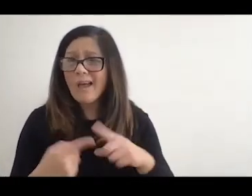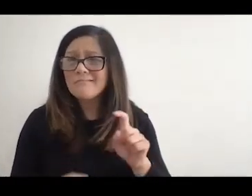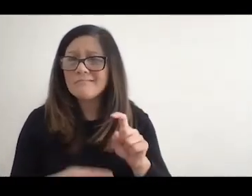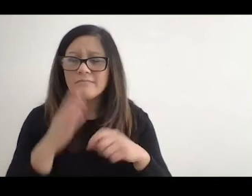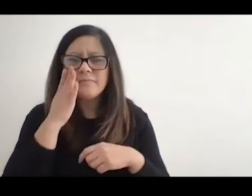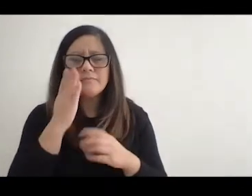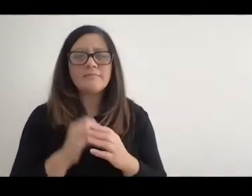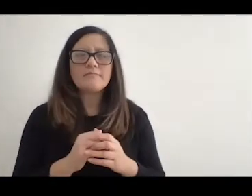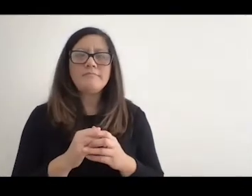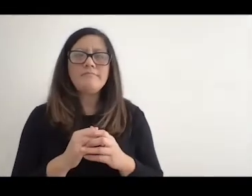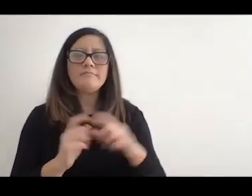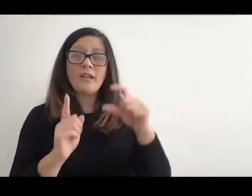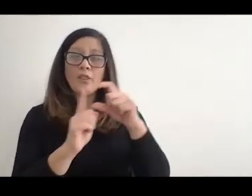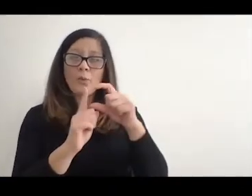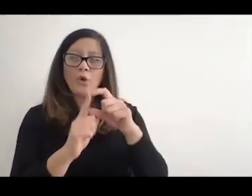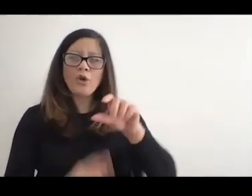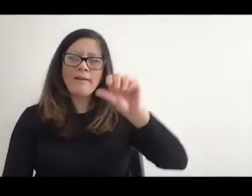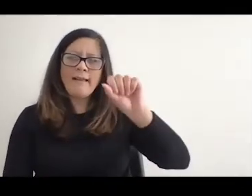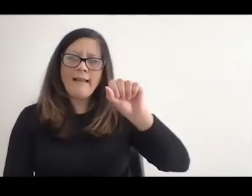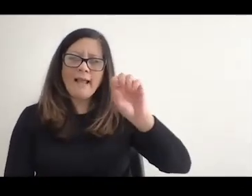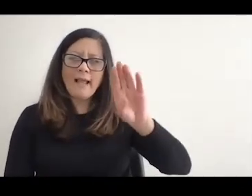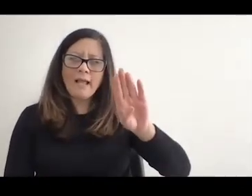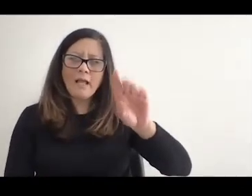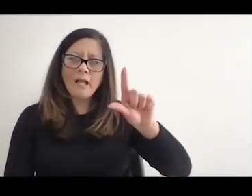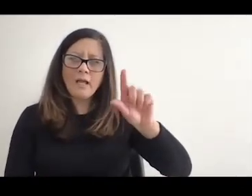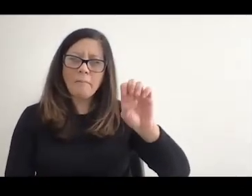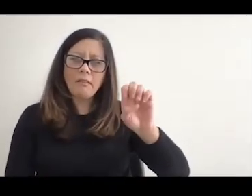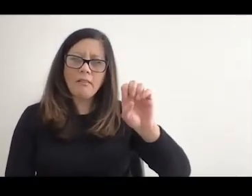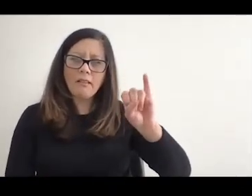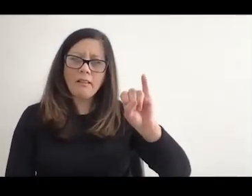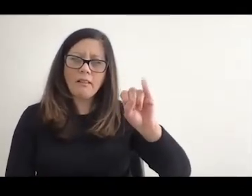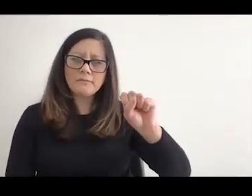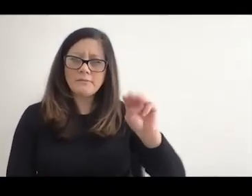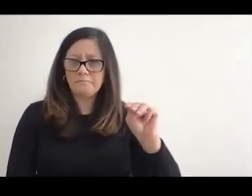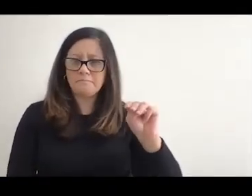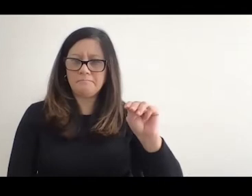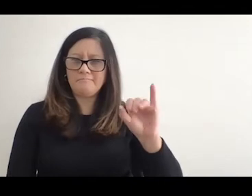The word ableism Maybe a word that you've heard before.